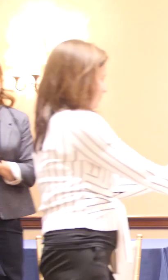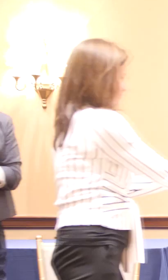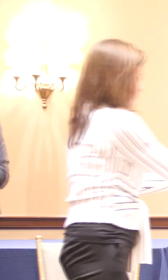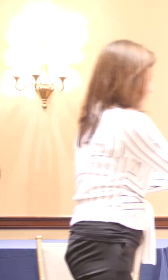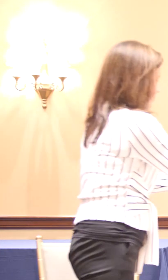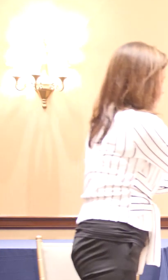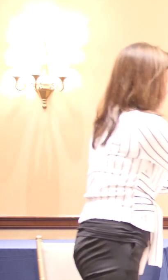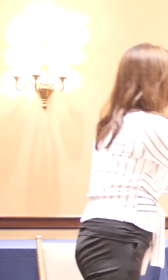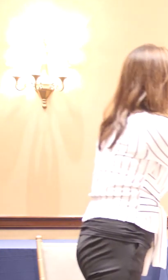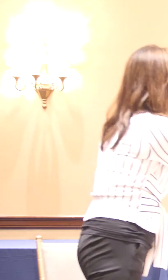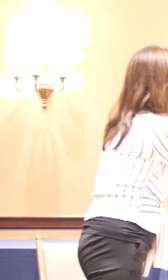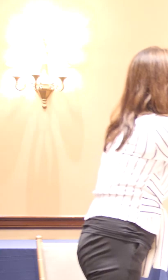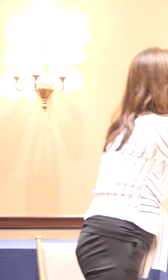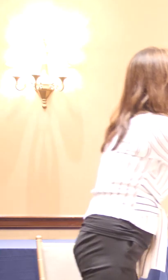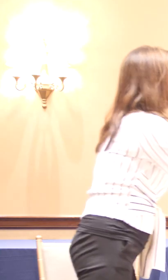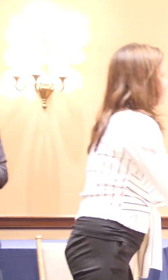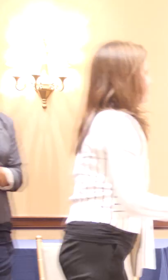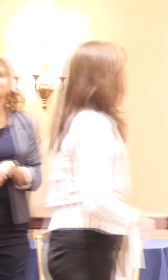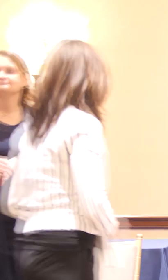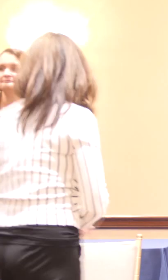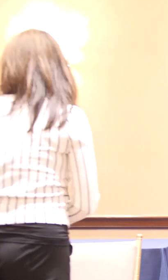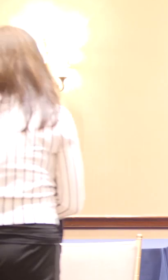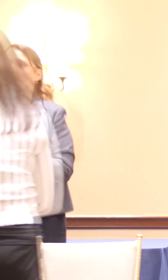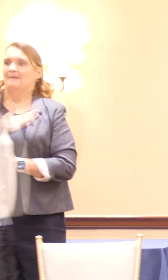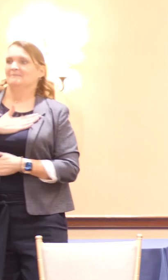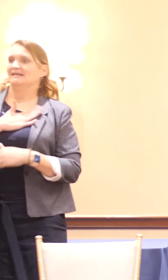Please accept that a small token of our sincere appreciation.